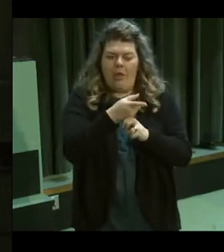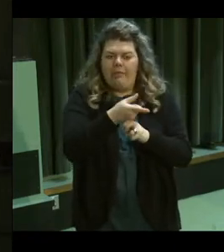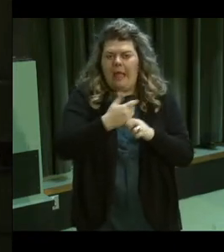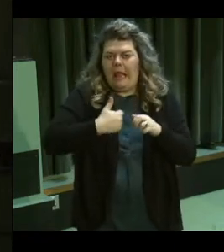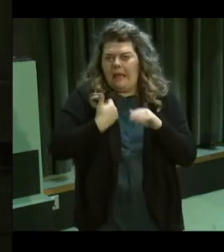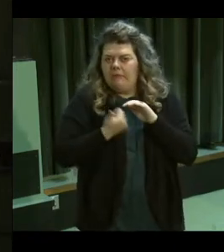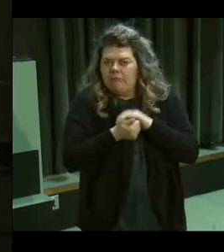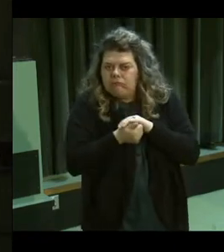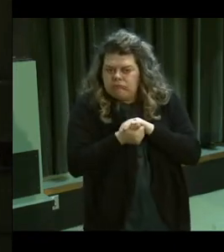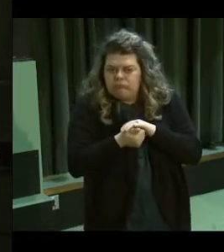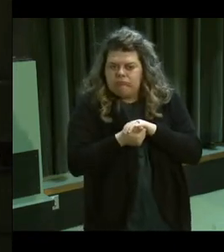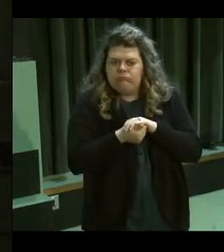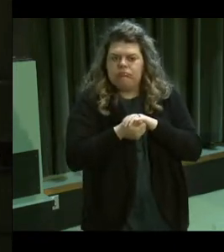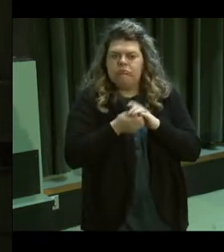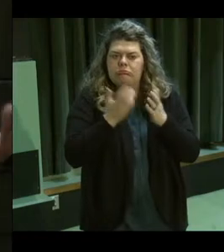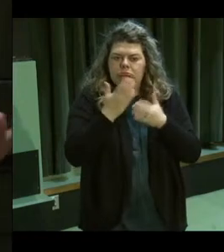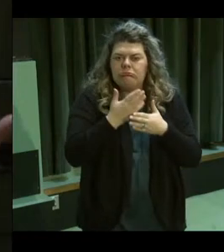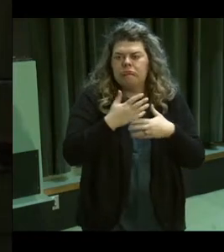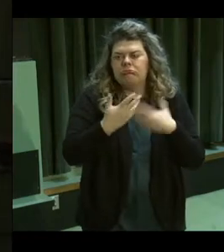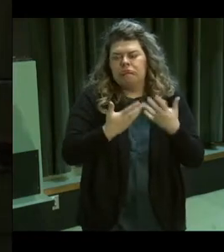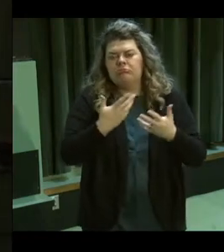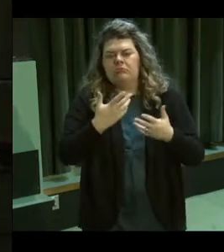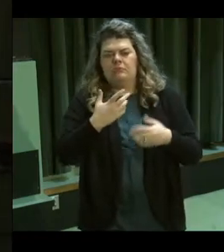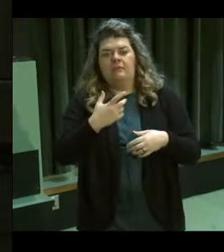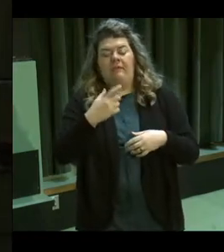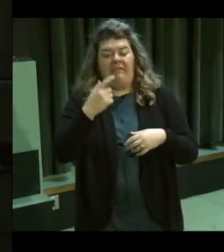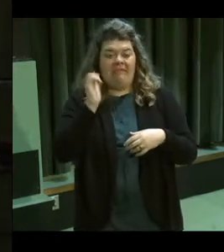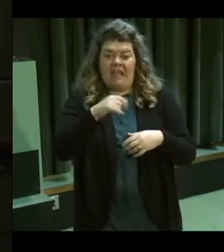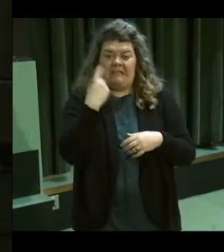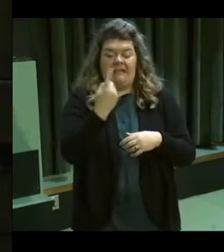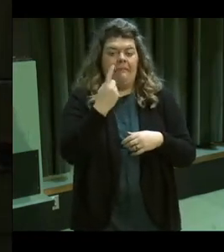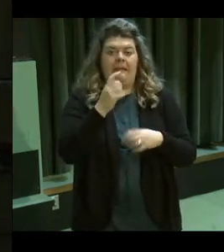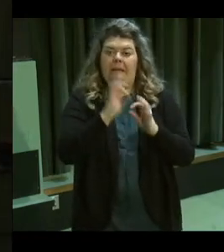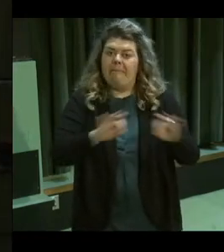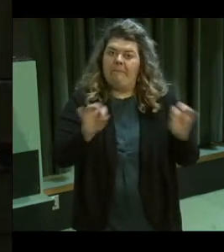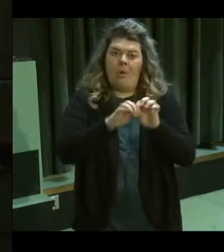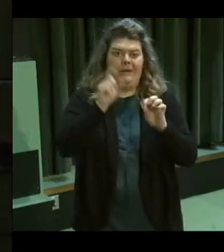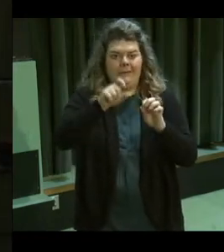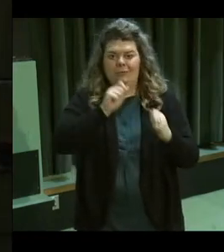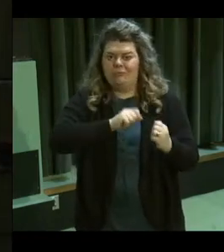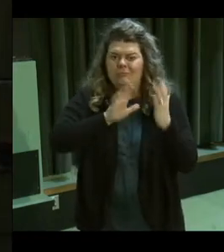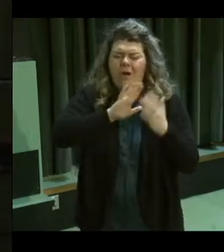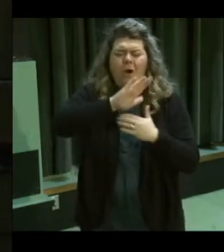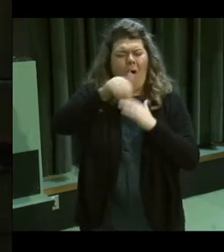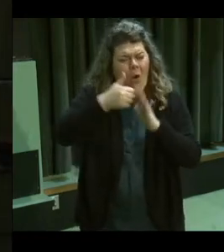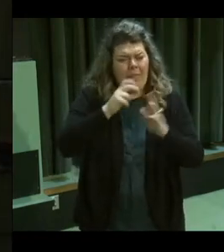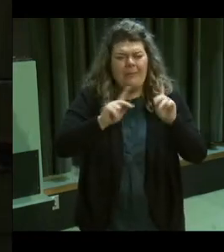And it's something that needs to